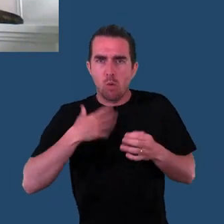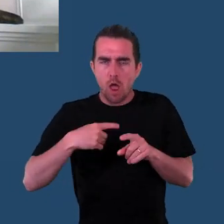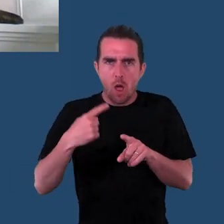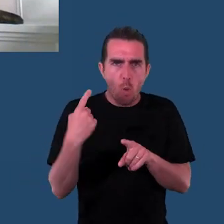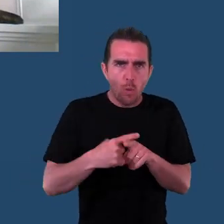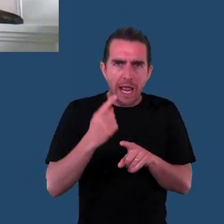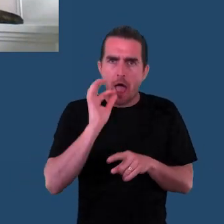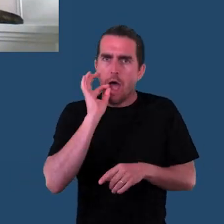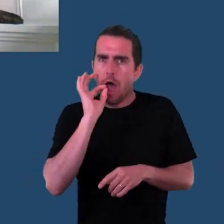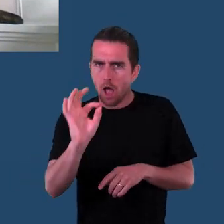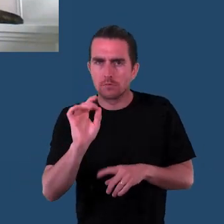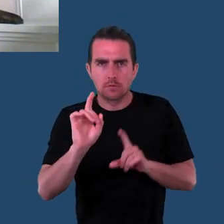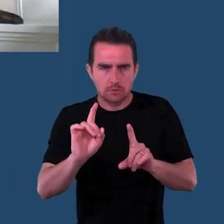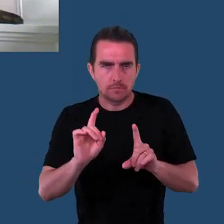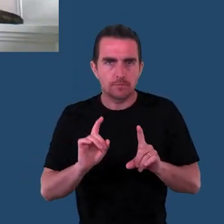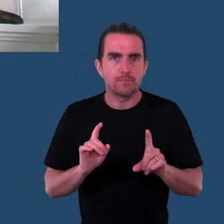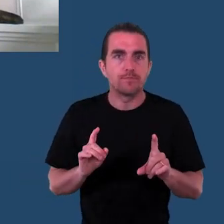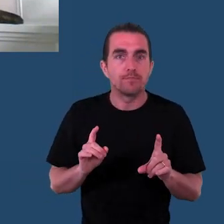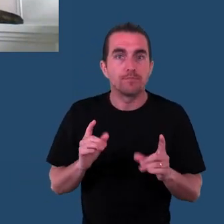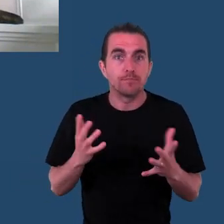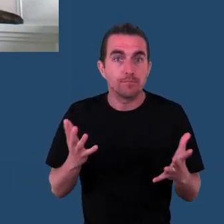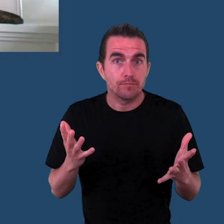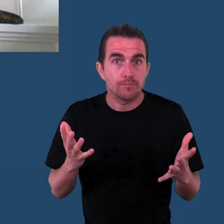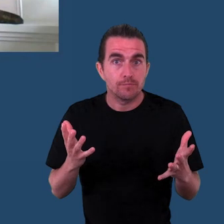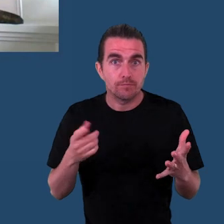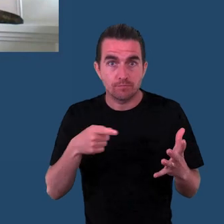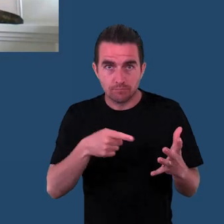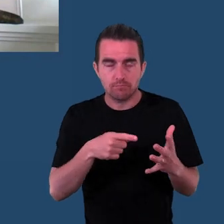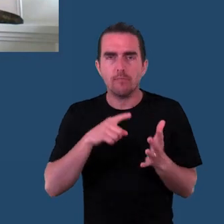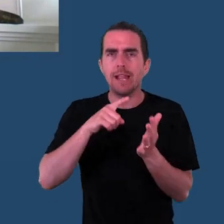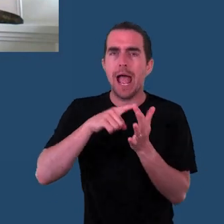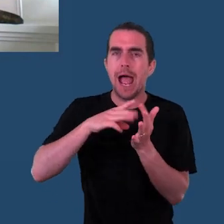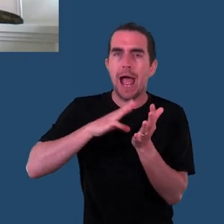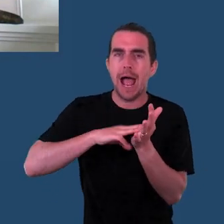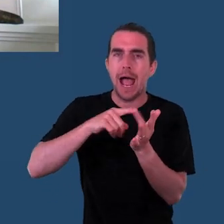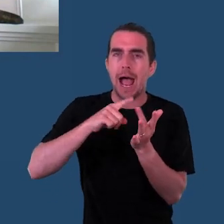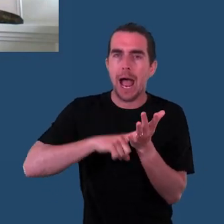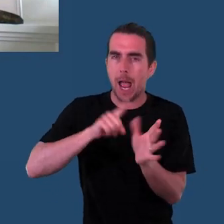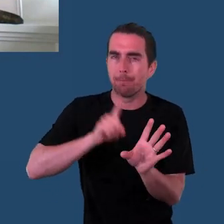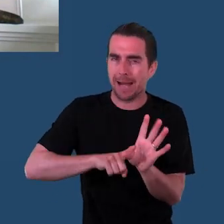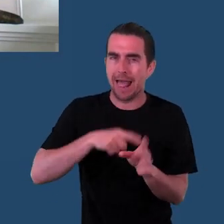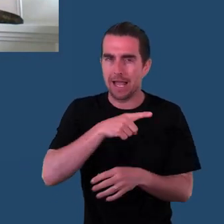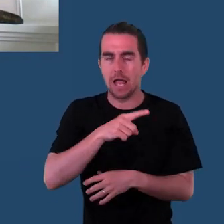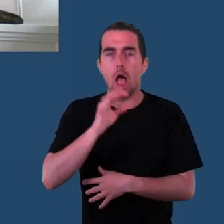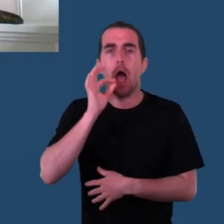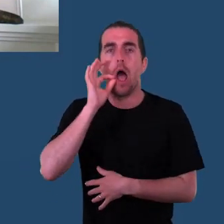I just want to quickly ask that one. So, it's from Emily, and she is asking,